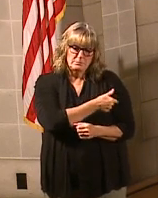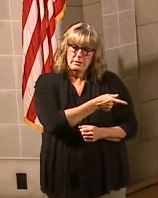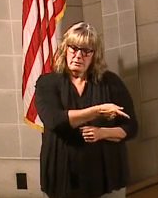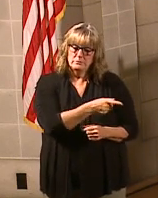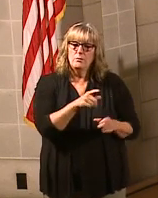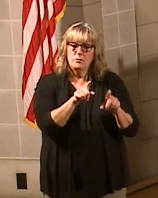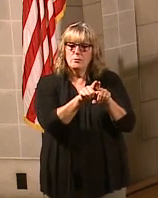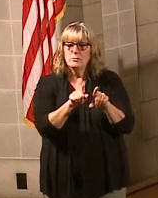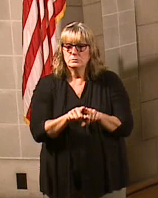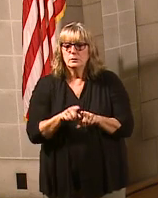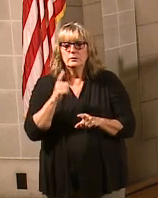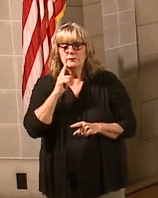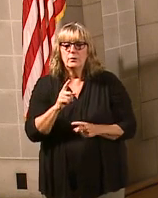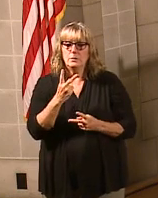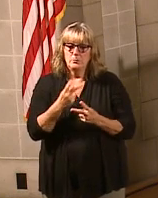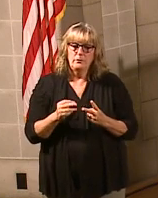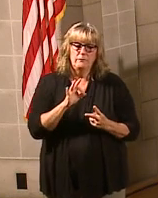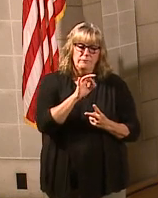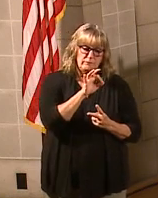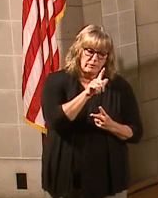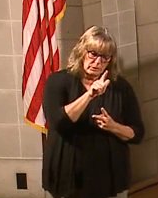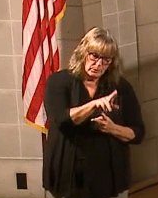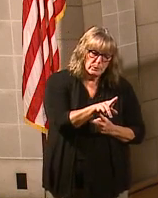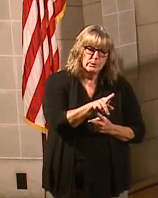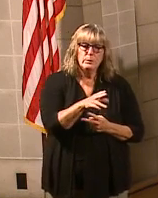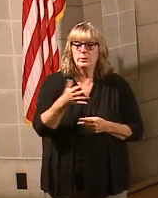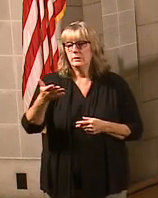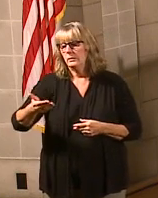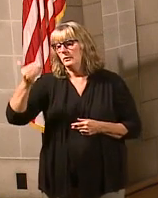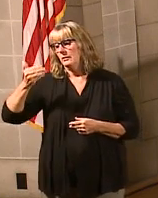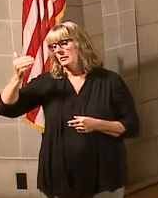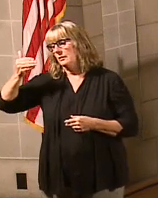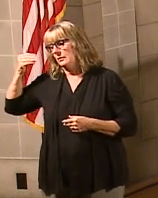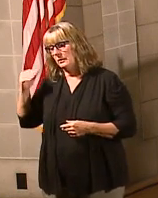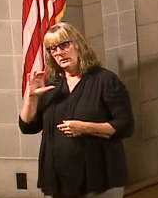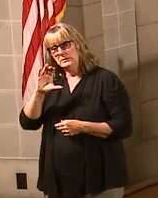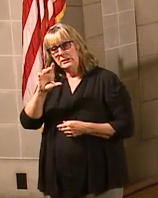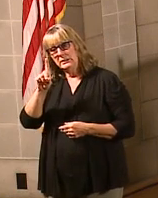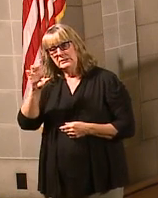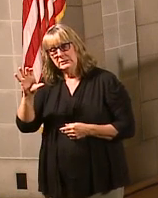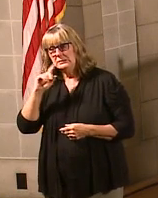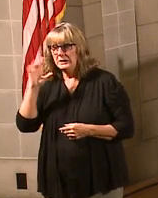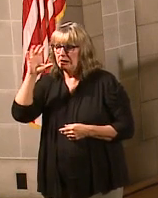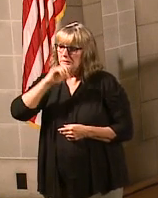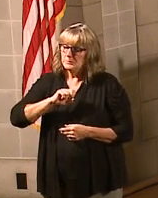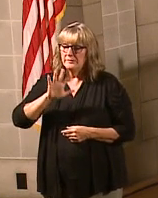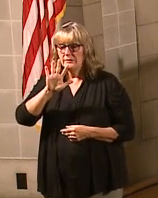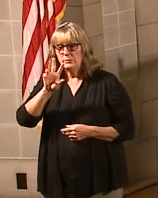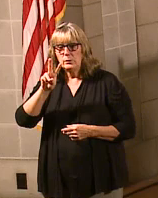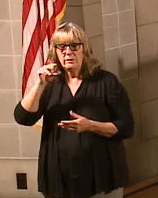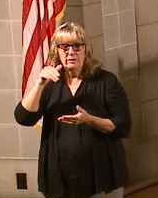REGARDING ANOTHER STATISTIC ALONG THOSE LINES HAS TO DO WITH